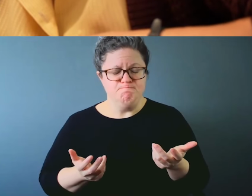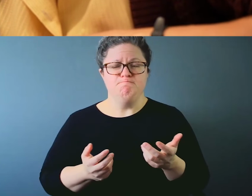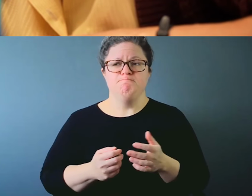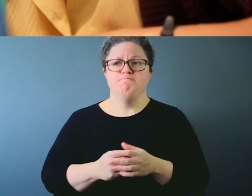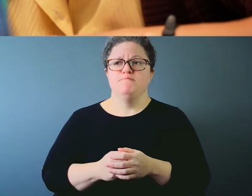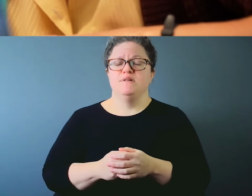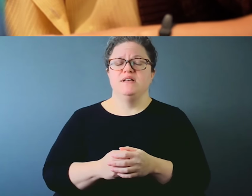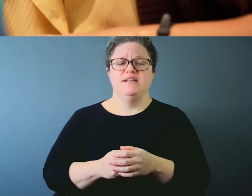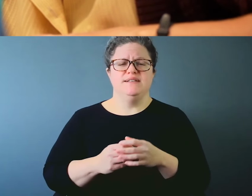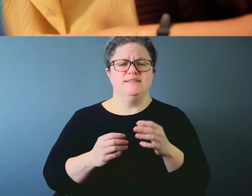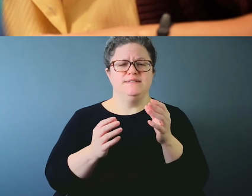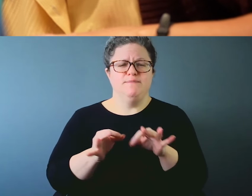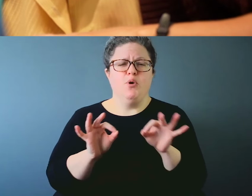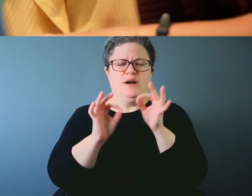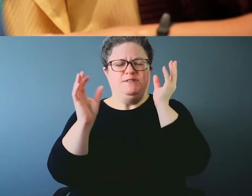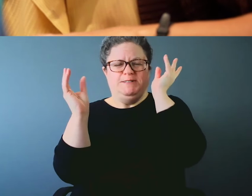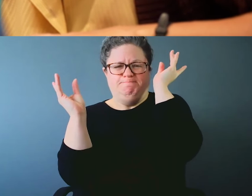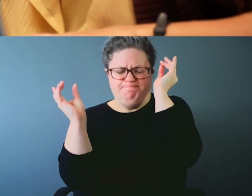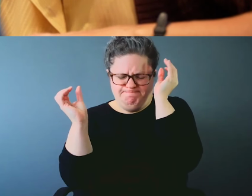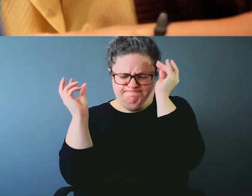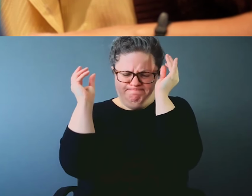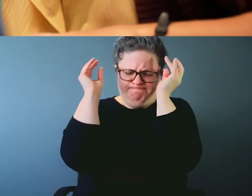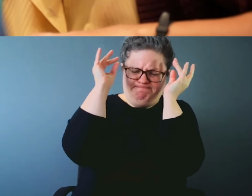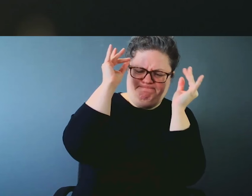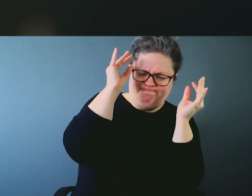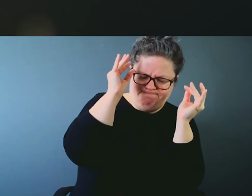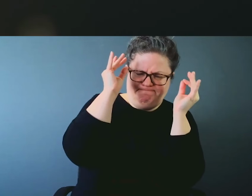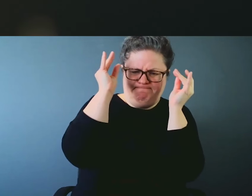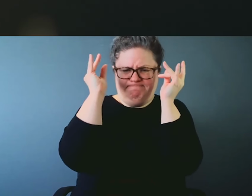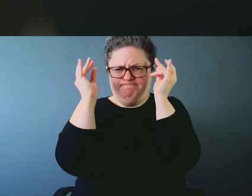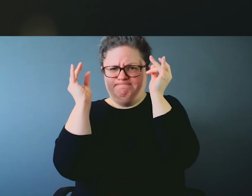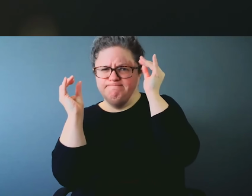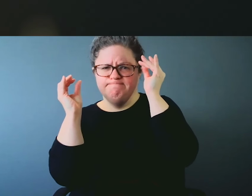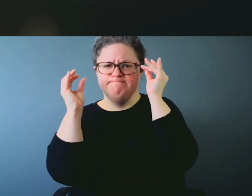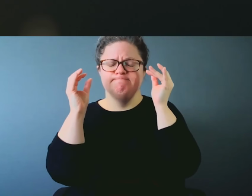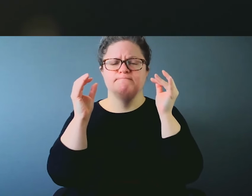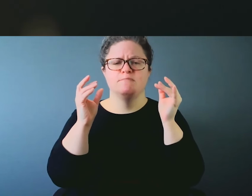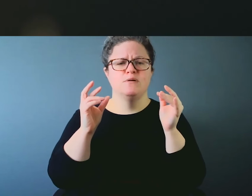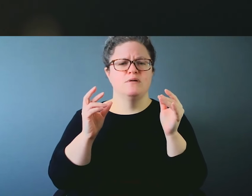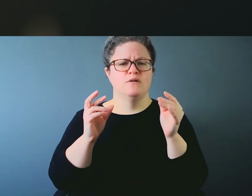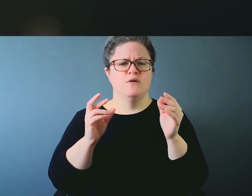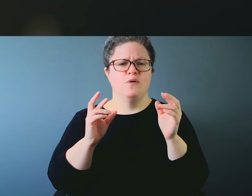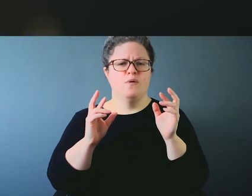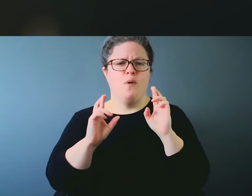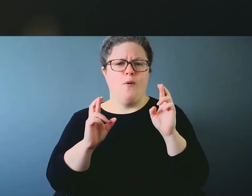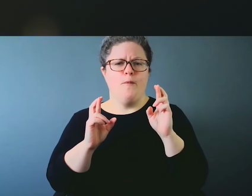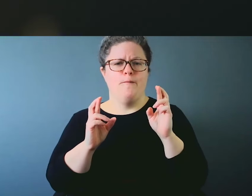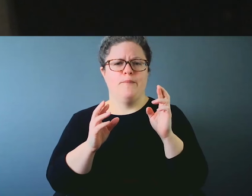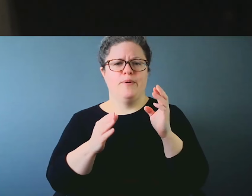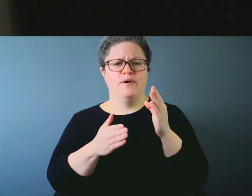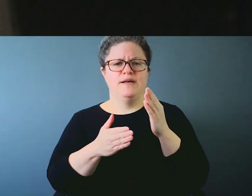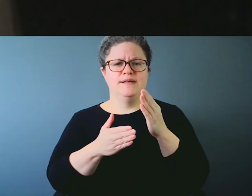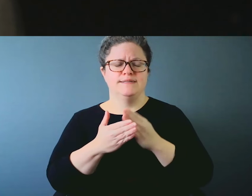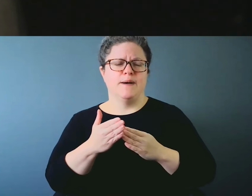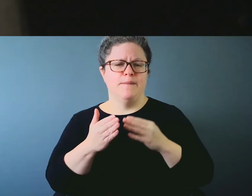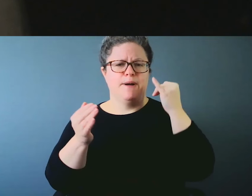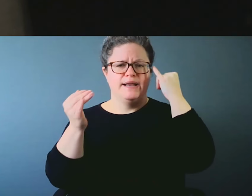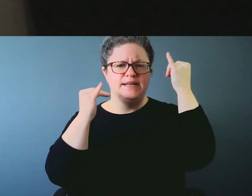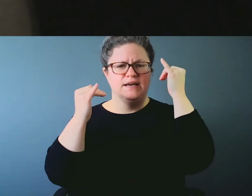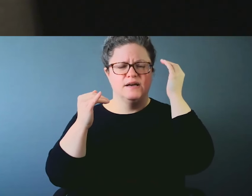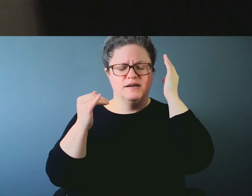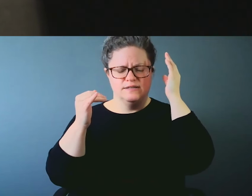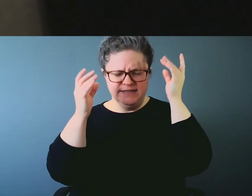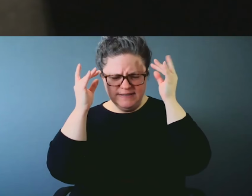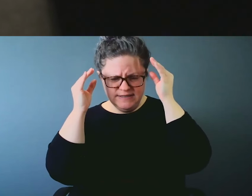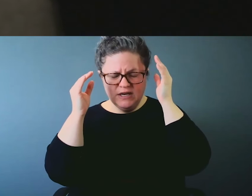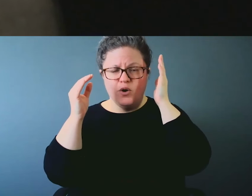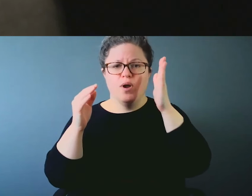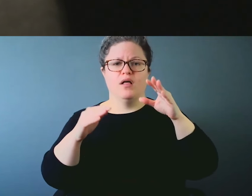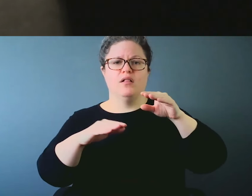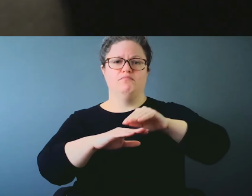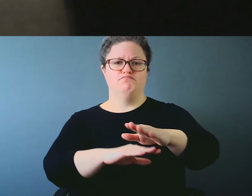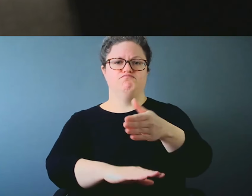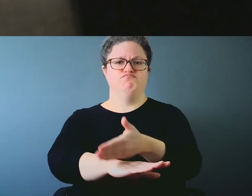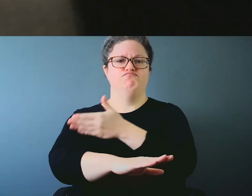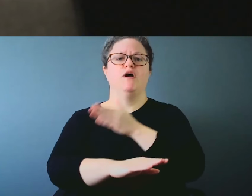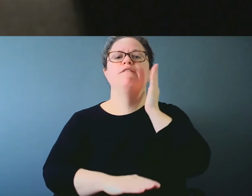to wrestle with the ideas, hope that some of these ideas will be wrestled into future performances,